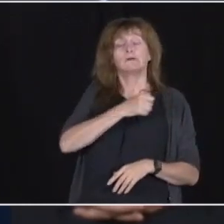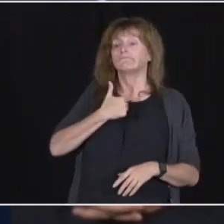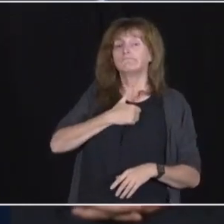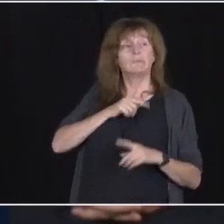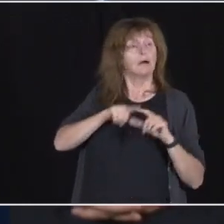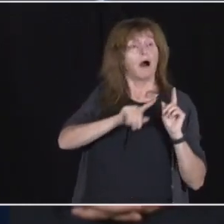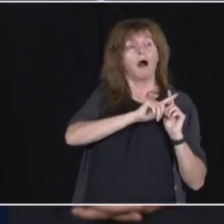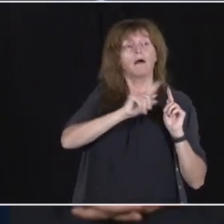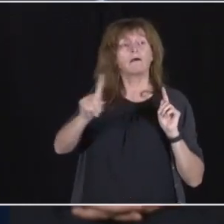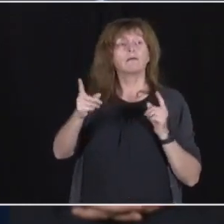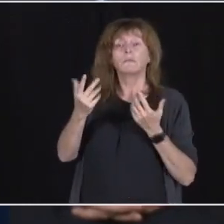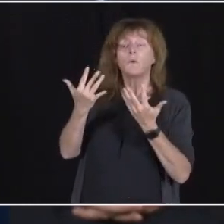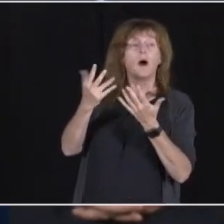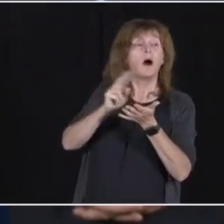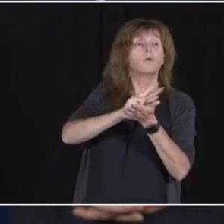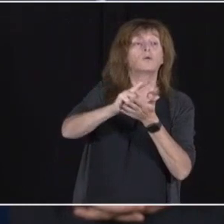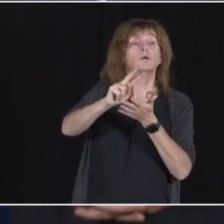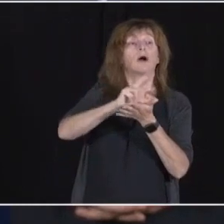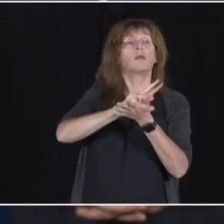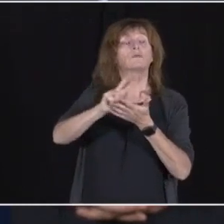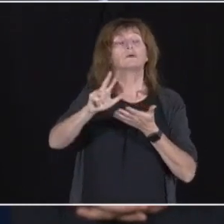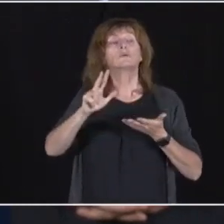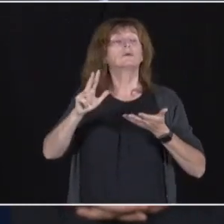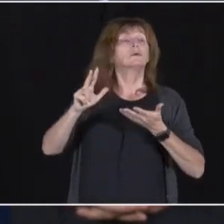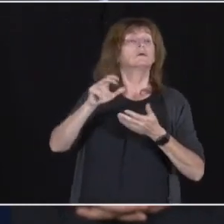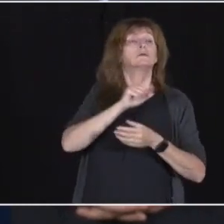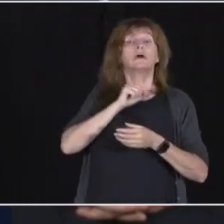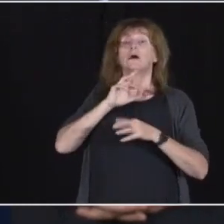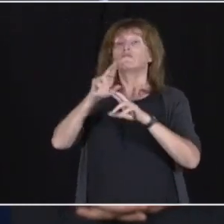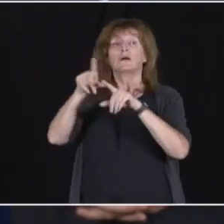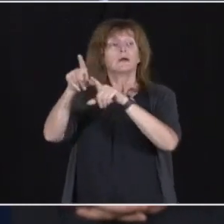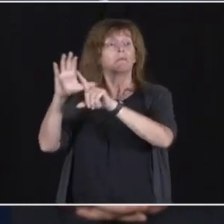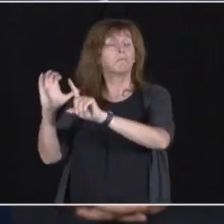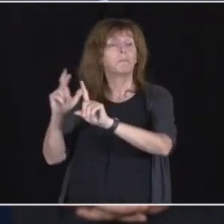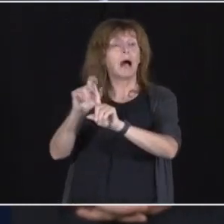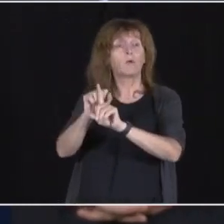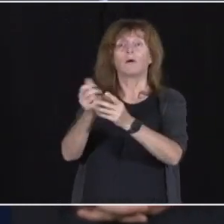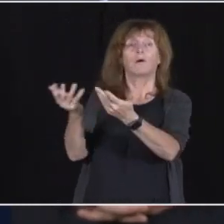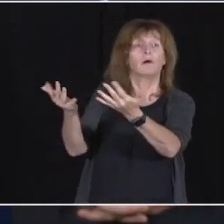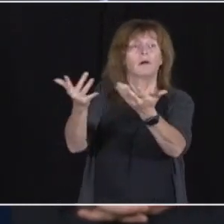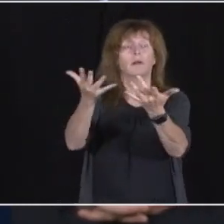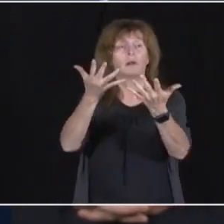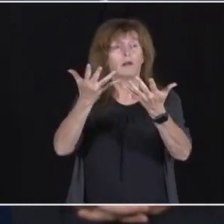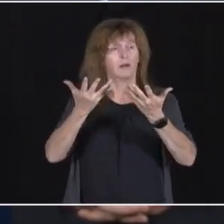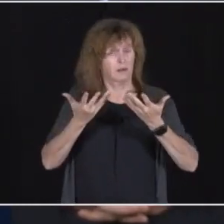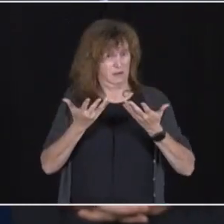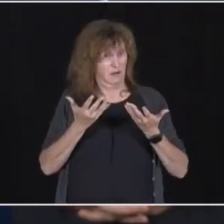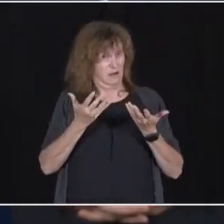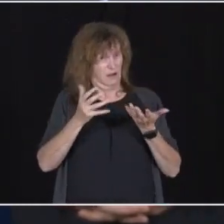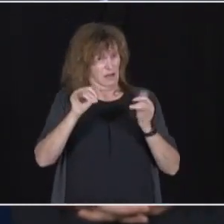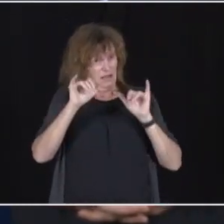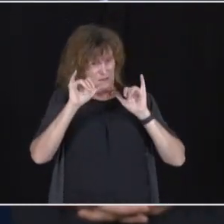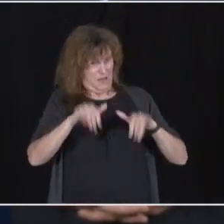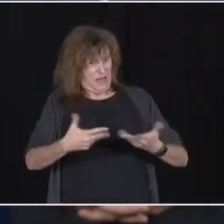from the hospitals into long-term care to support them. That is one example. Imagine if all of a sudden we discarded off